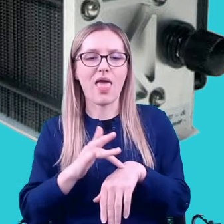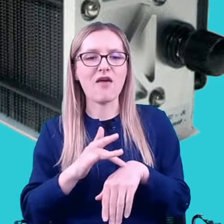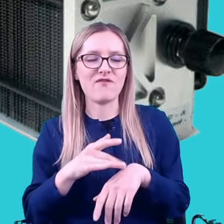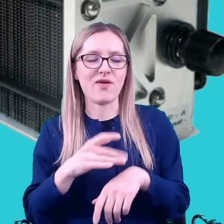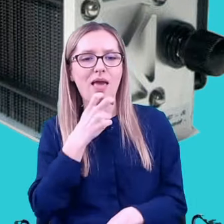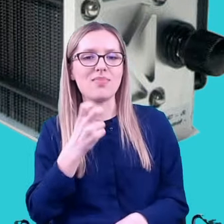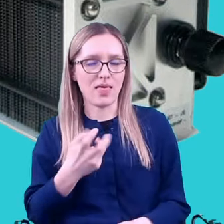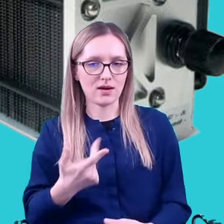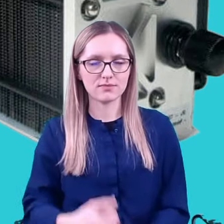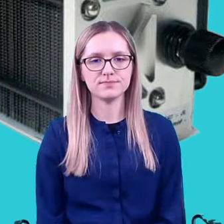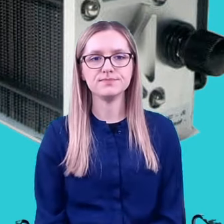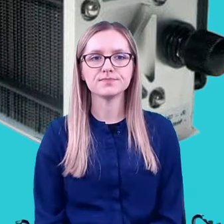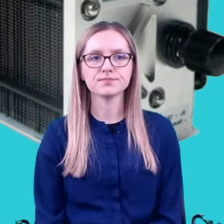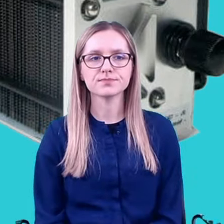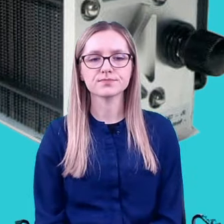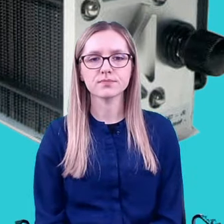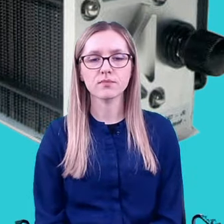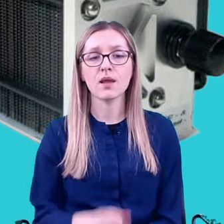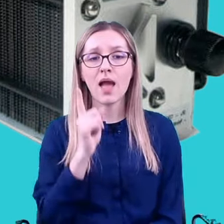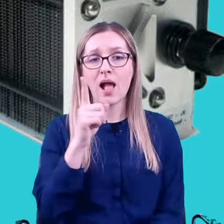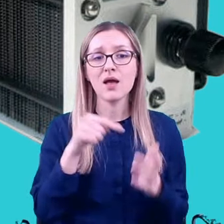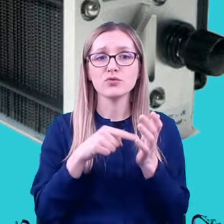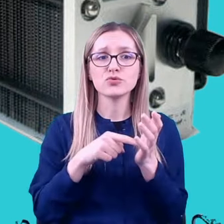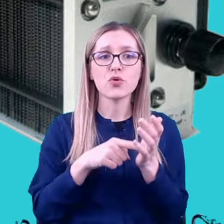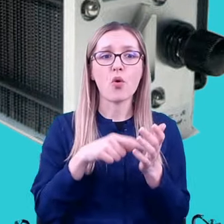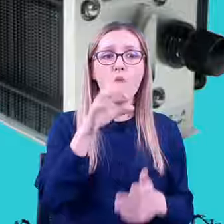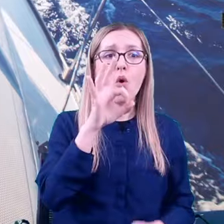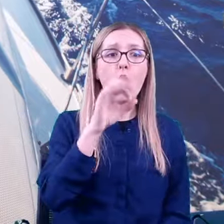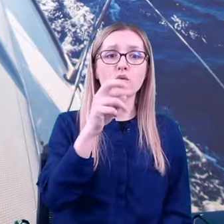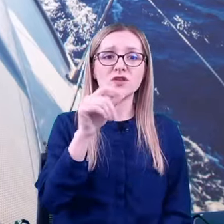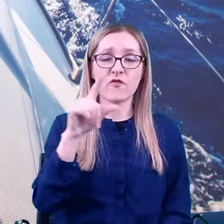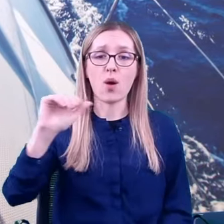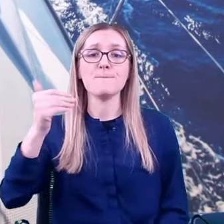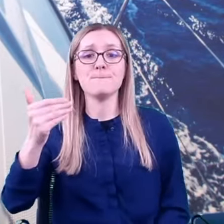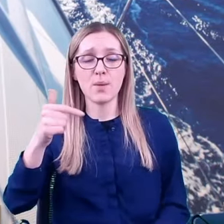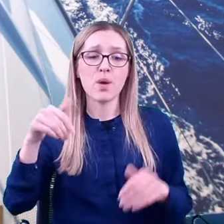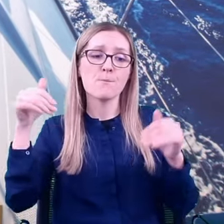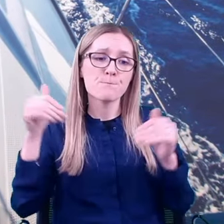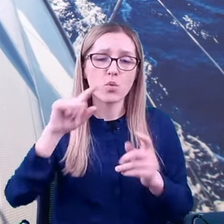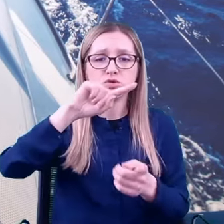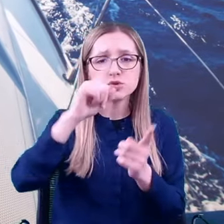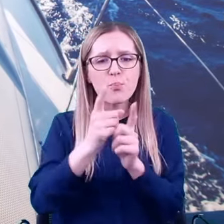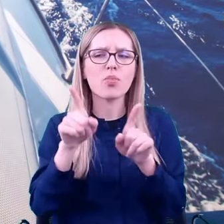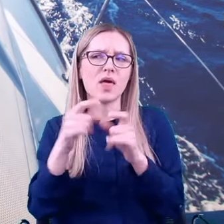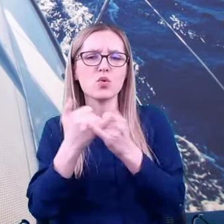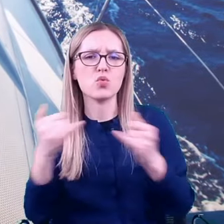but PEM cells can also be found with other types of devices, namely electrolyzers.